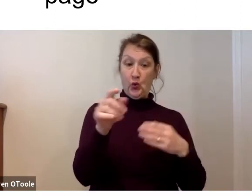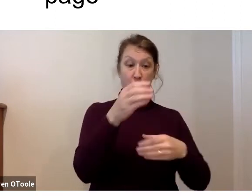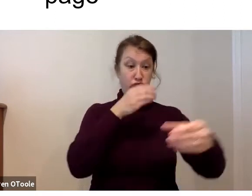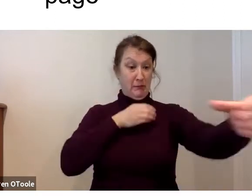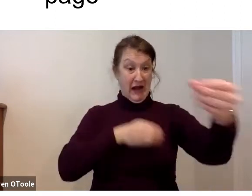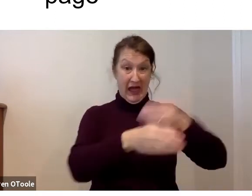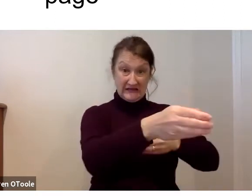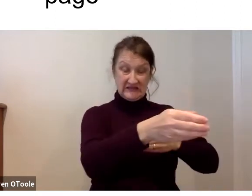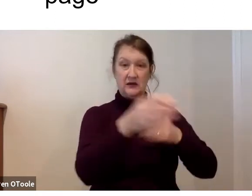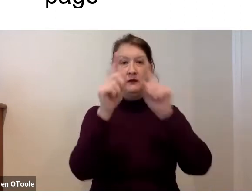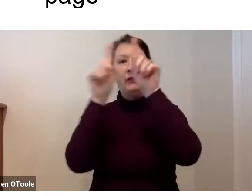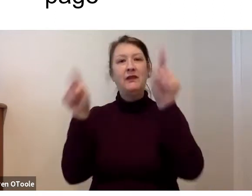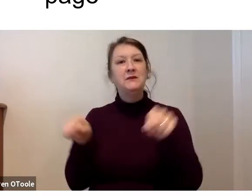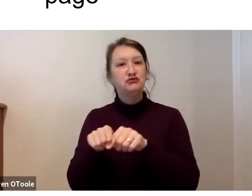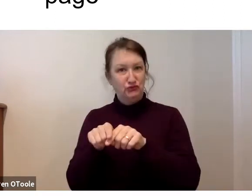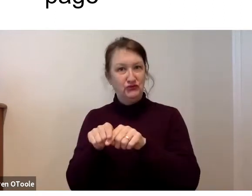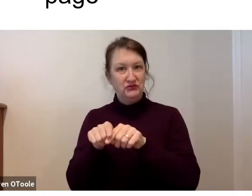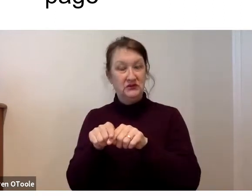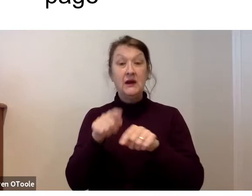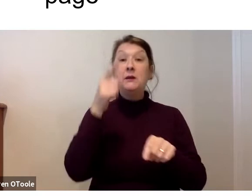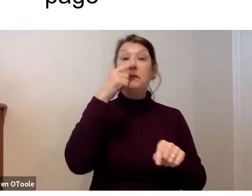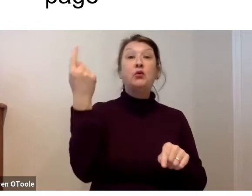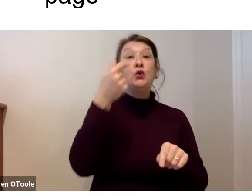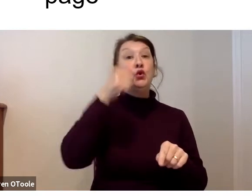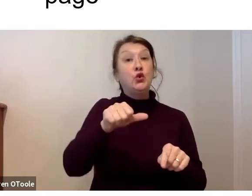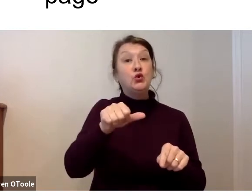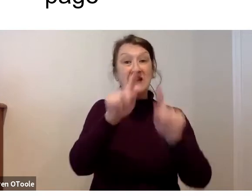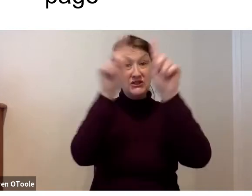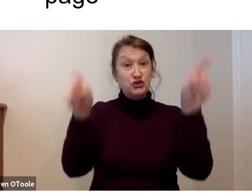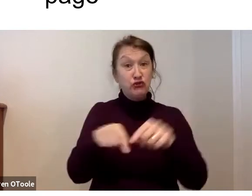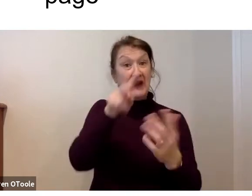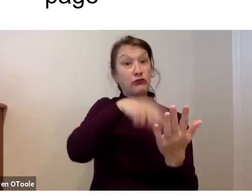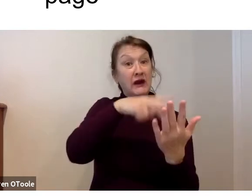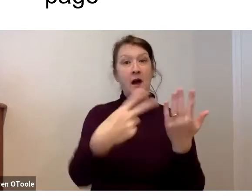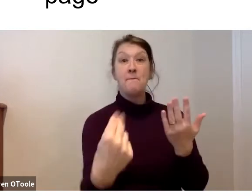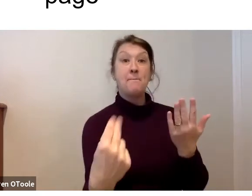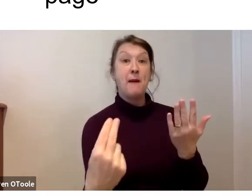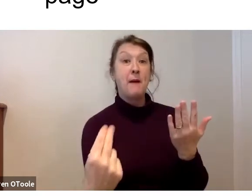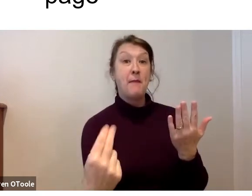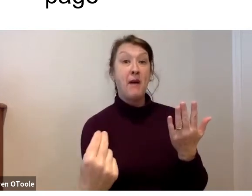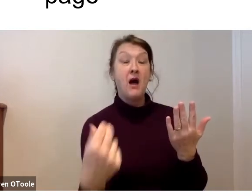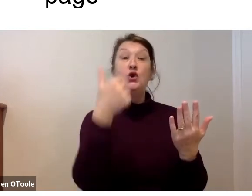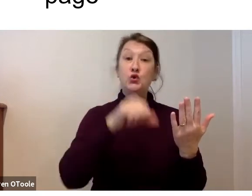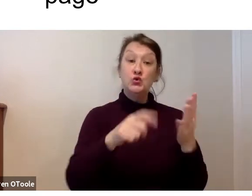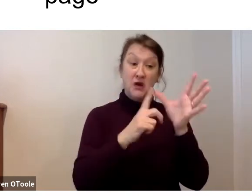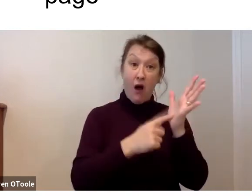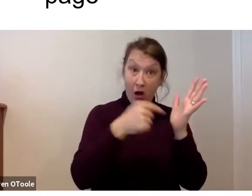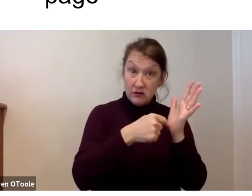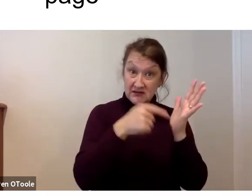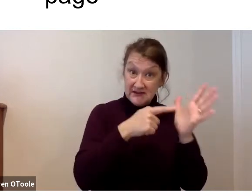People use screen readers use alt tag and image descriptions to get a